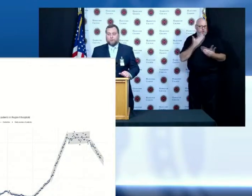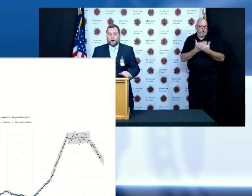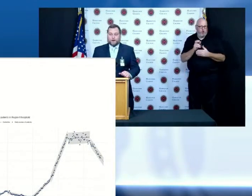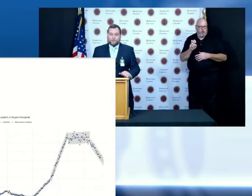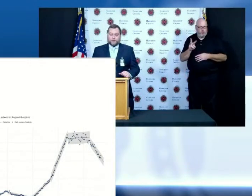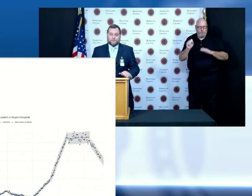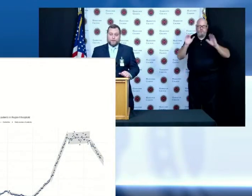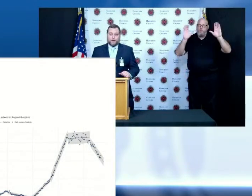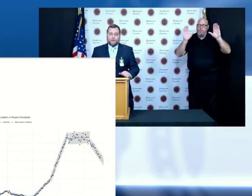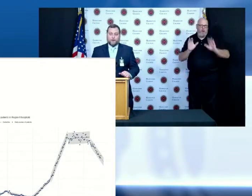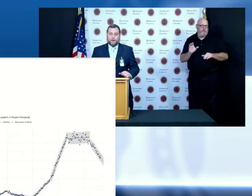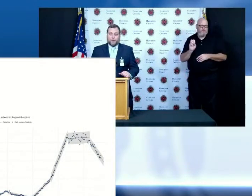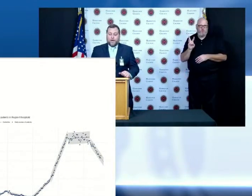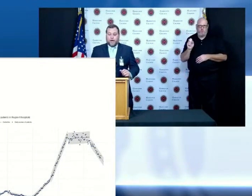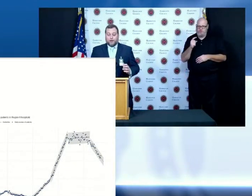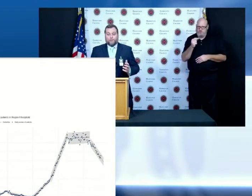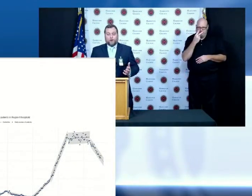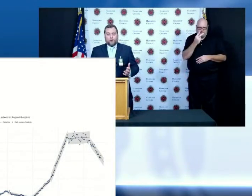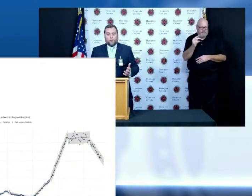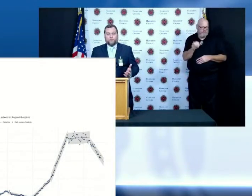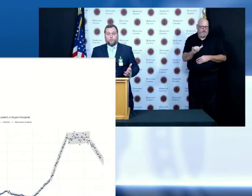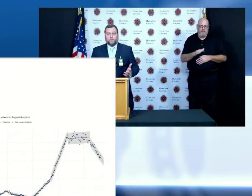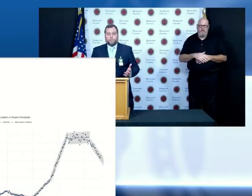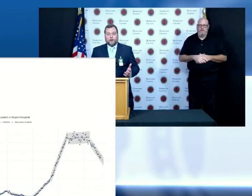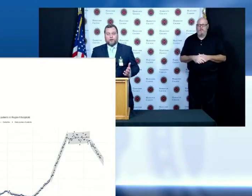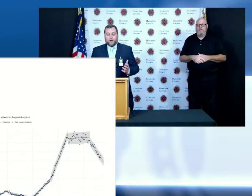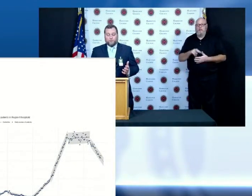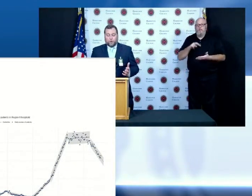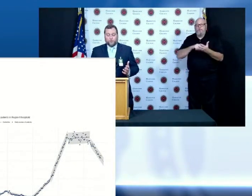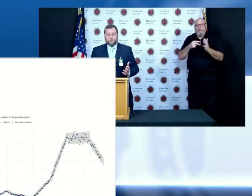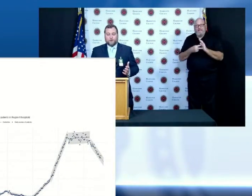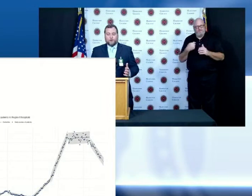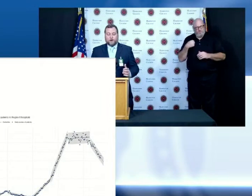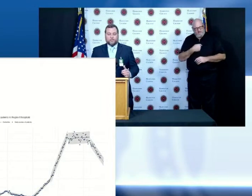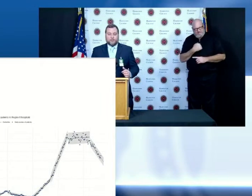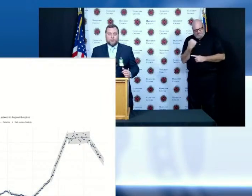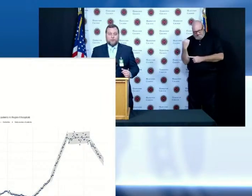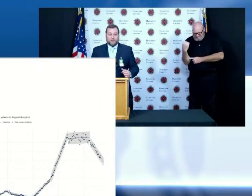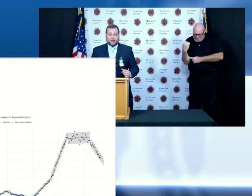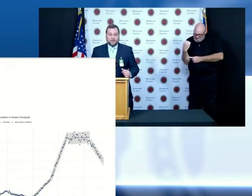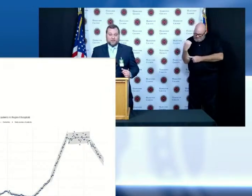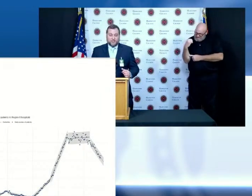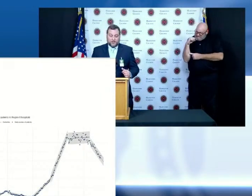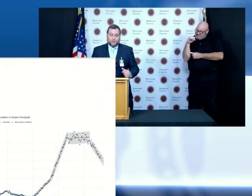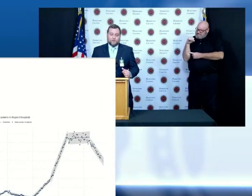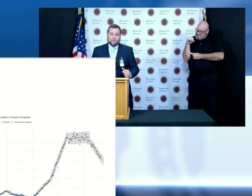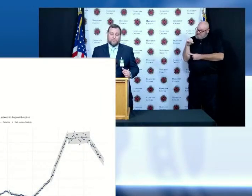for keeping our businesses open and food on our table and so the Governor knows that that those